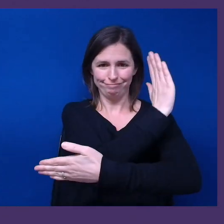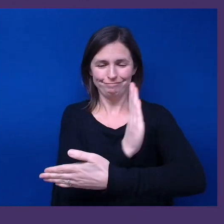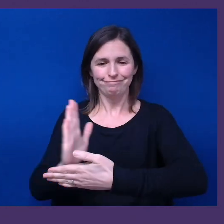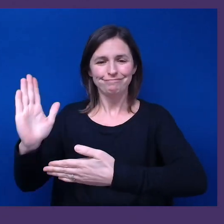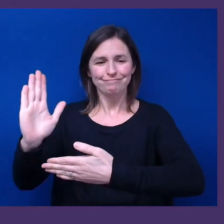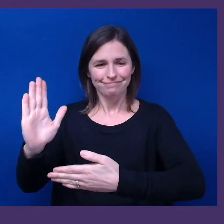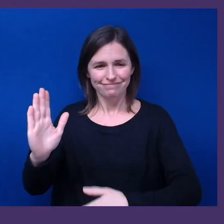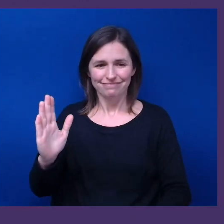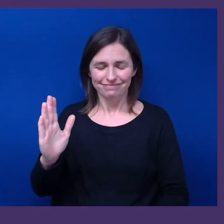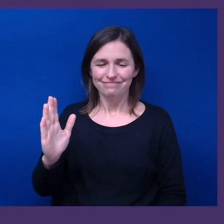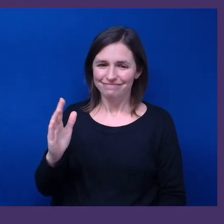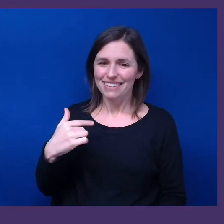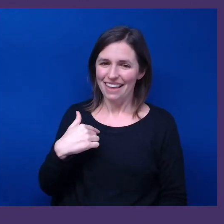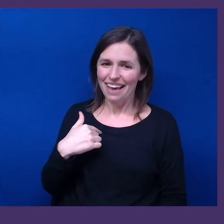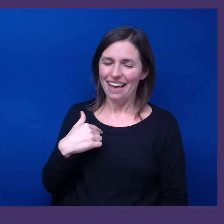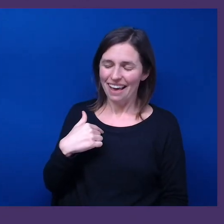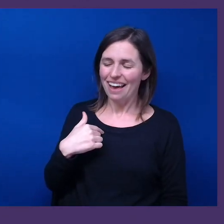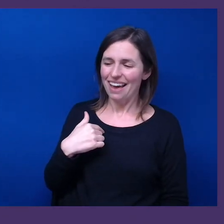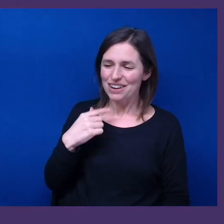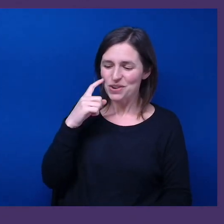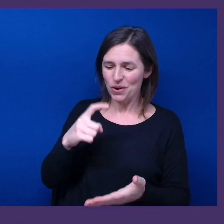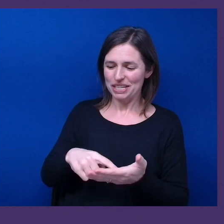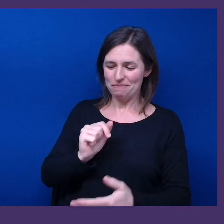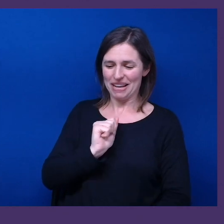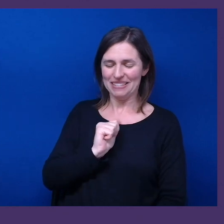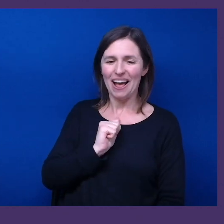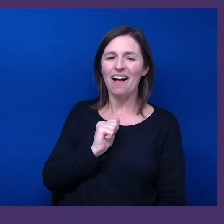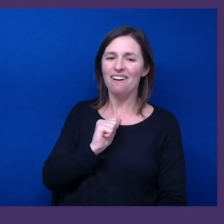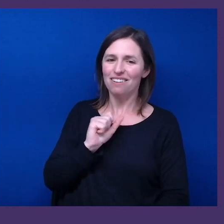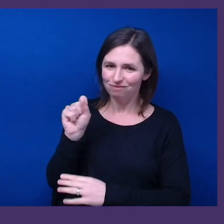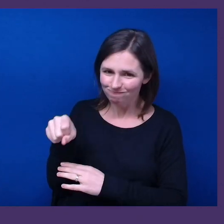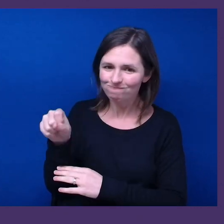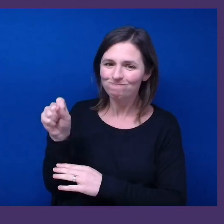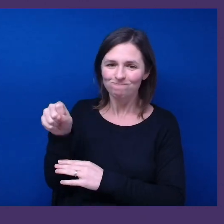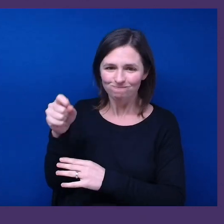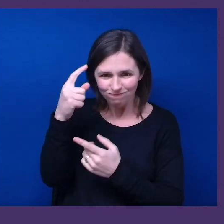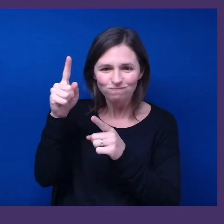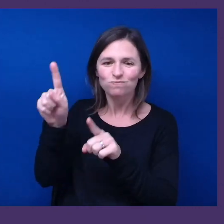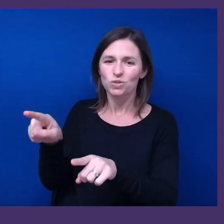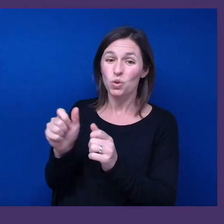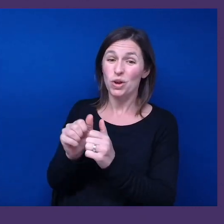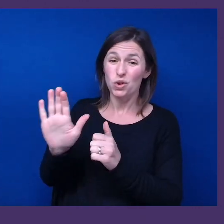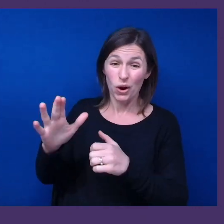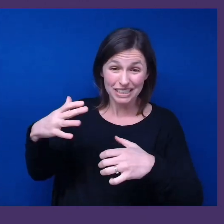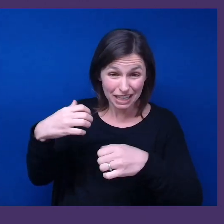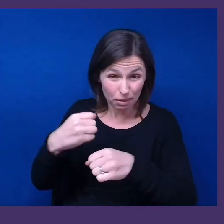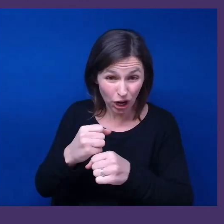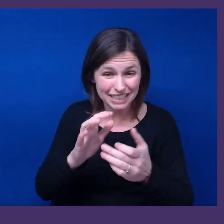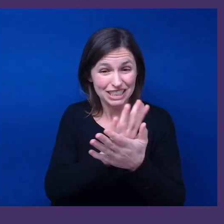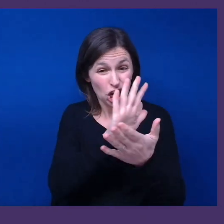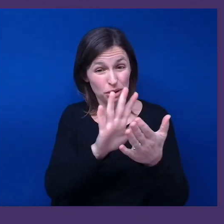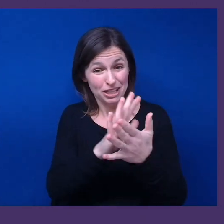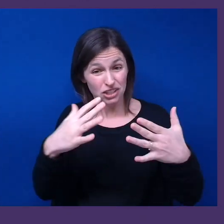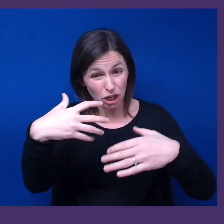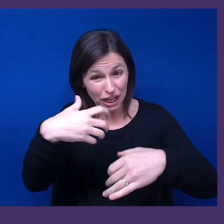of the examples you were giving, especially about summarization and how these tools really can change our experiences